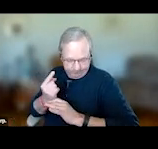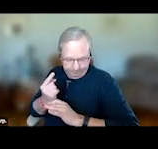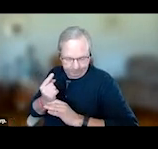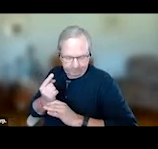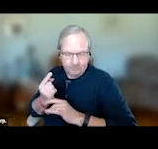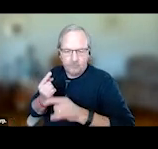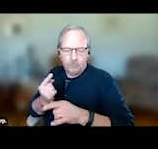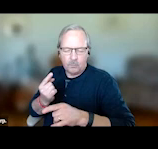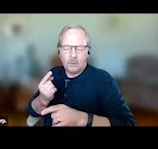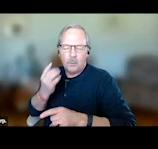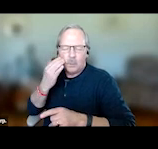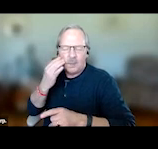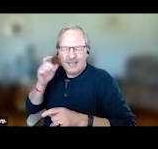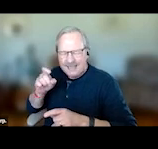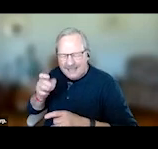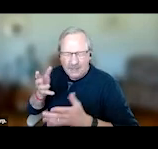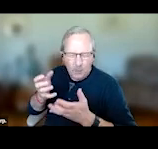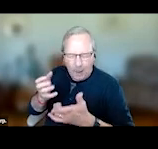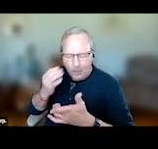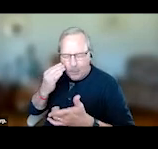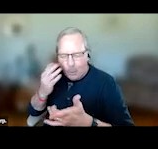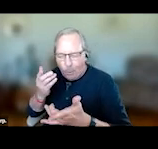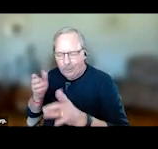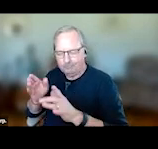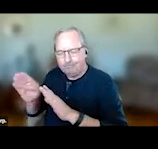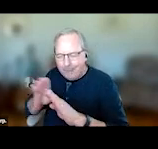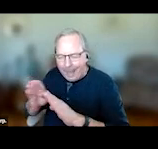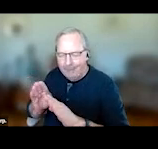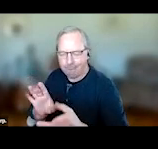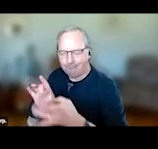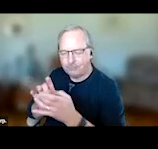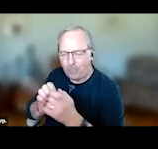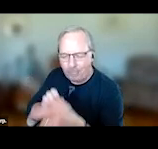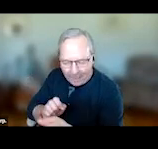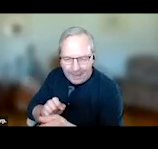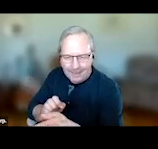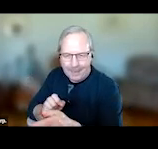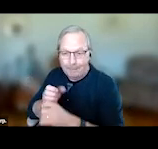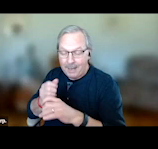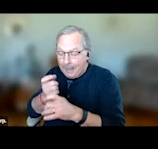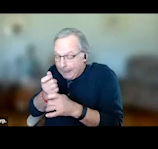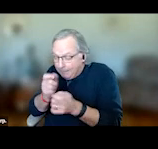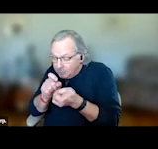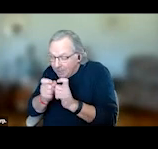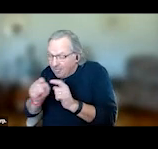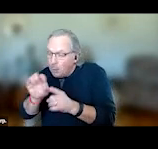or want by using empathy and behaving accordingly. This might look like making a small change in their environment to make them feel safer